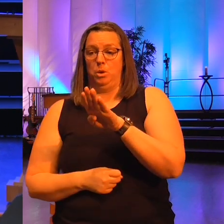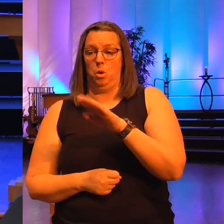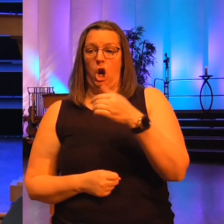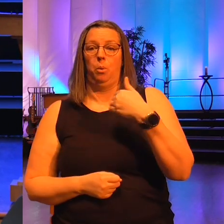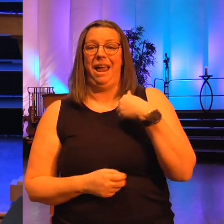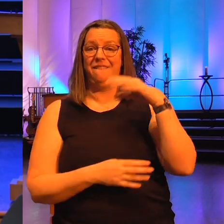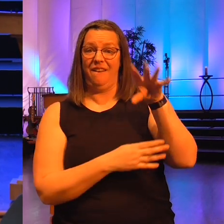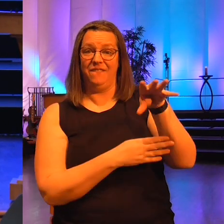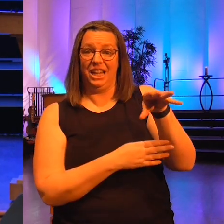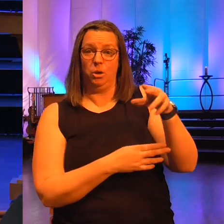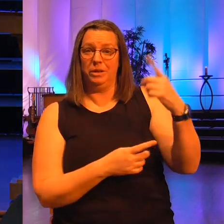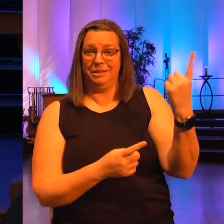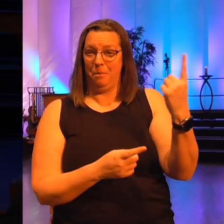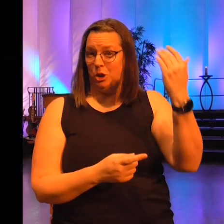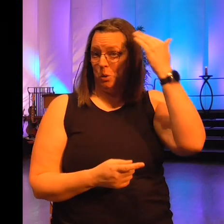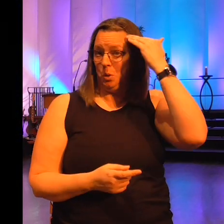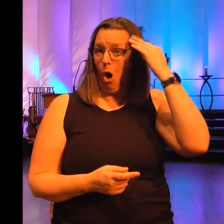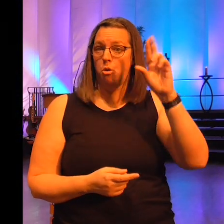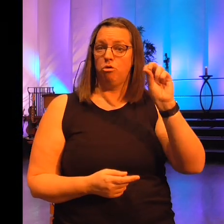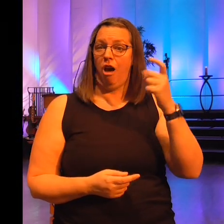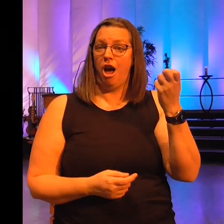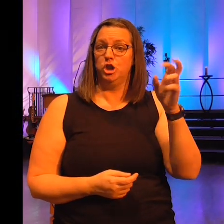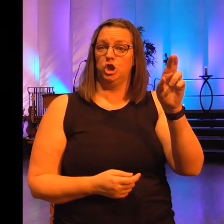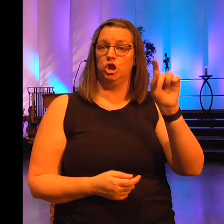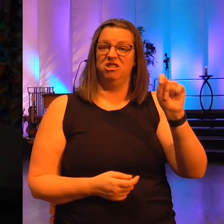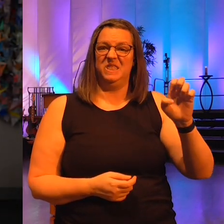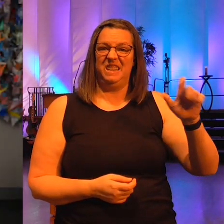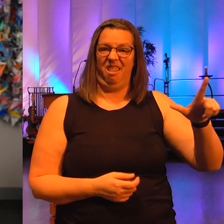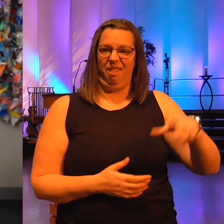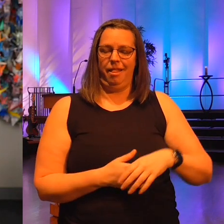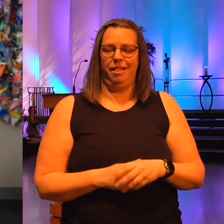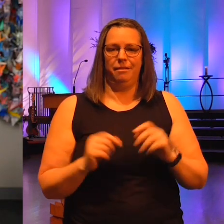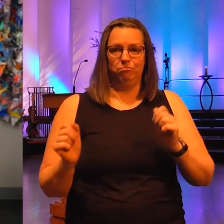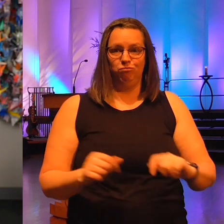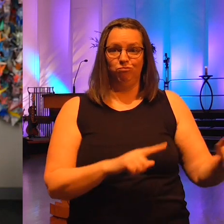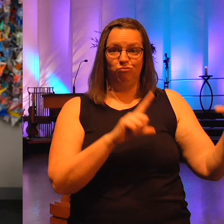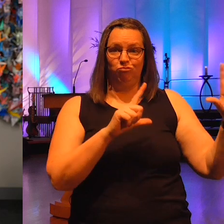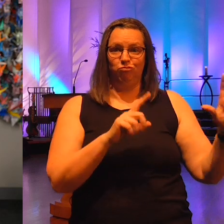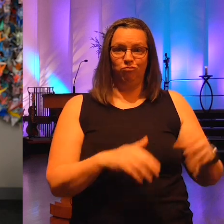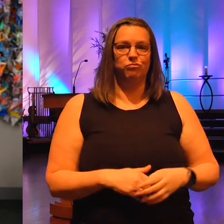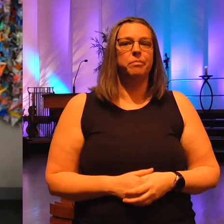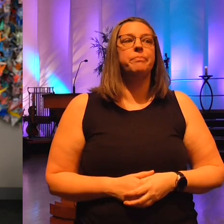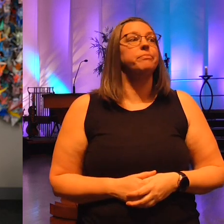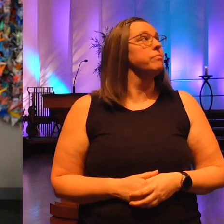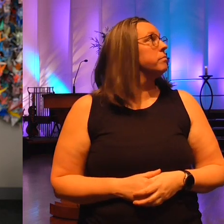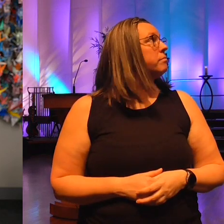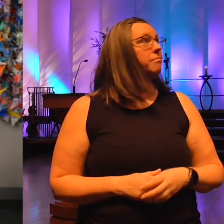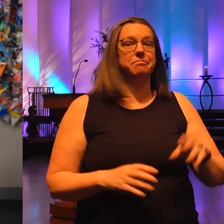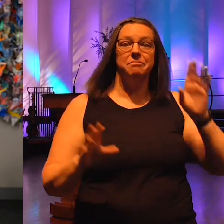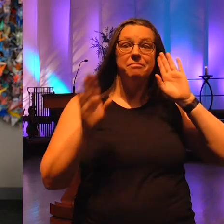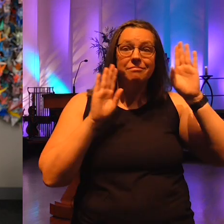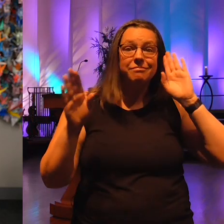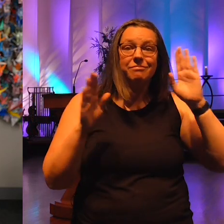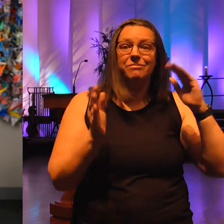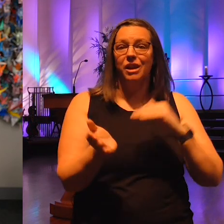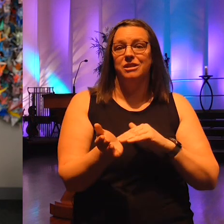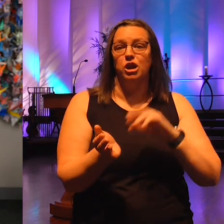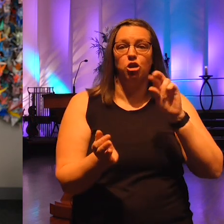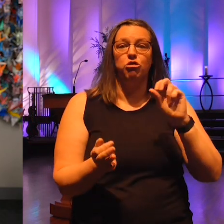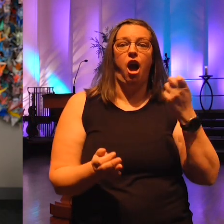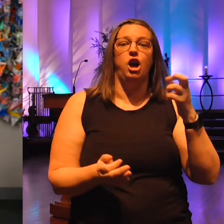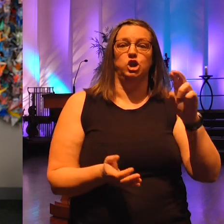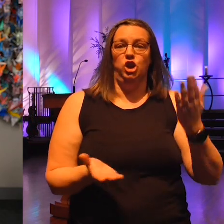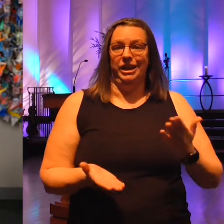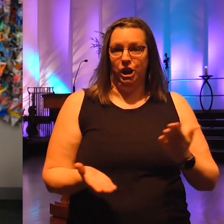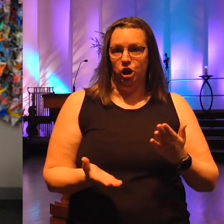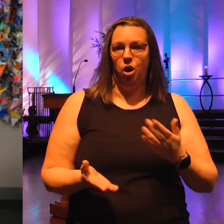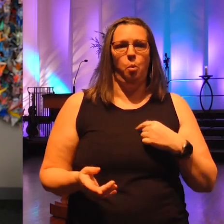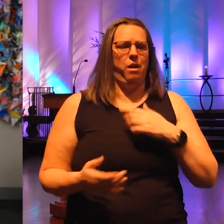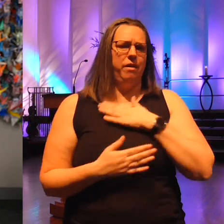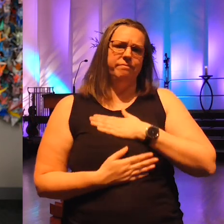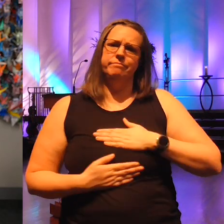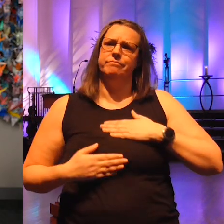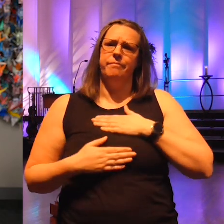teal hello mile hires Dr Roger here one of the great joys of this new phase of my life called